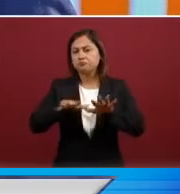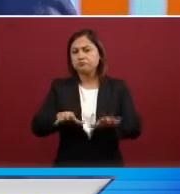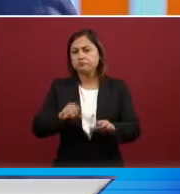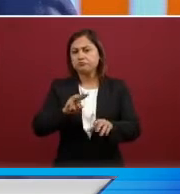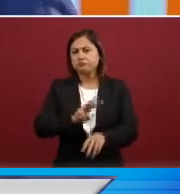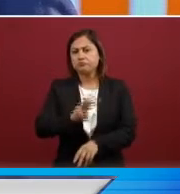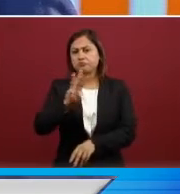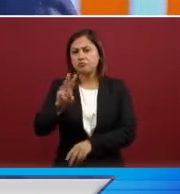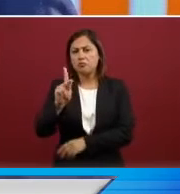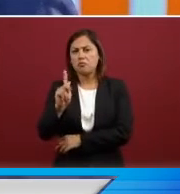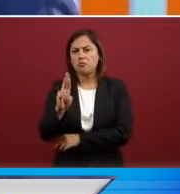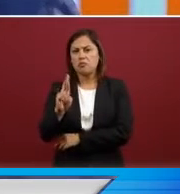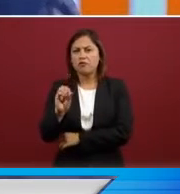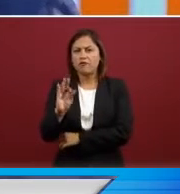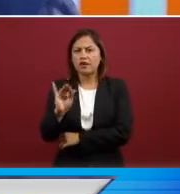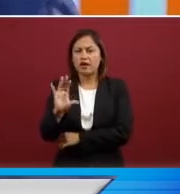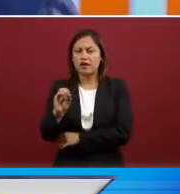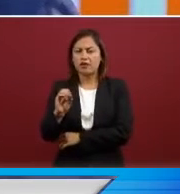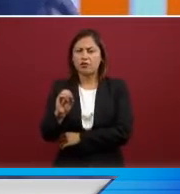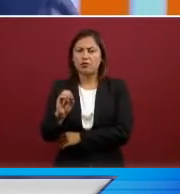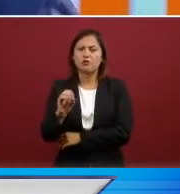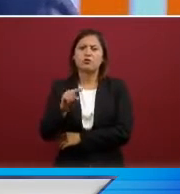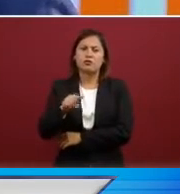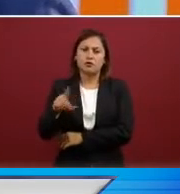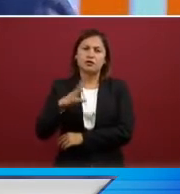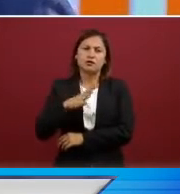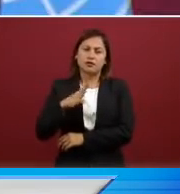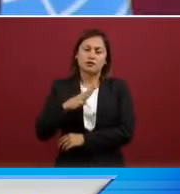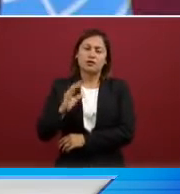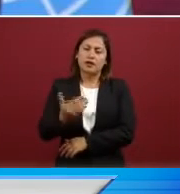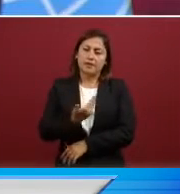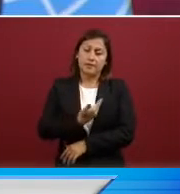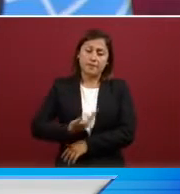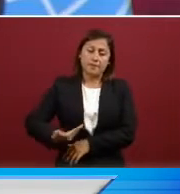With a high price, Regular Gasoline brand CHEVRON at 20.69